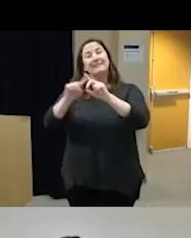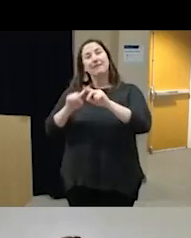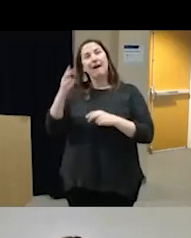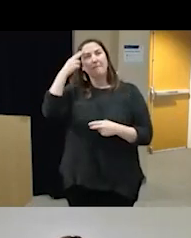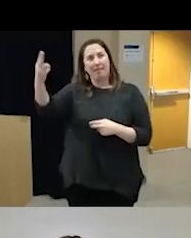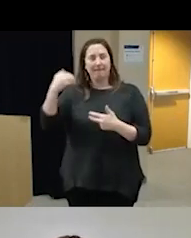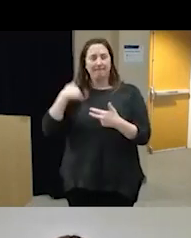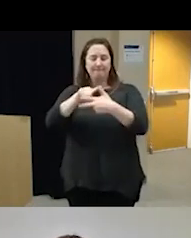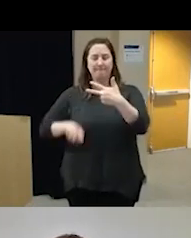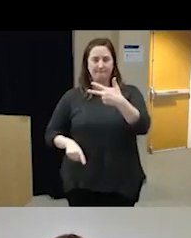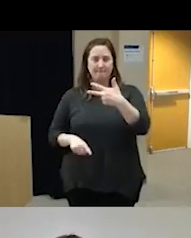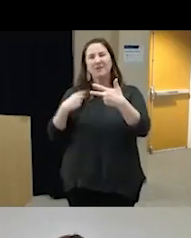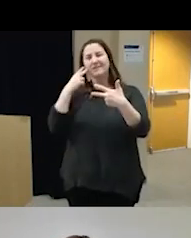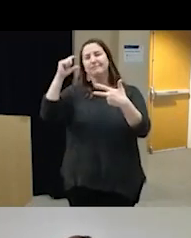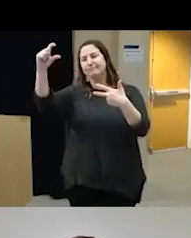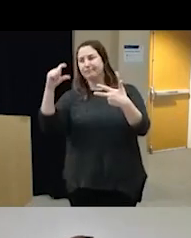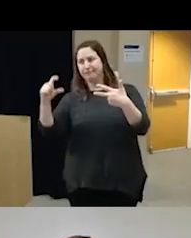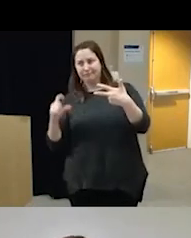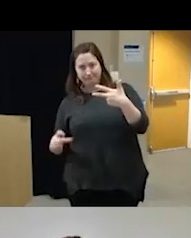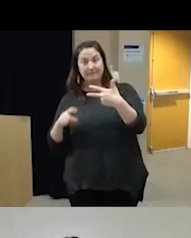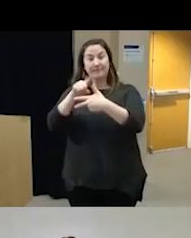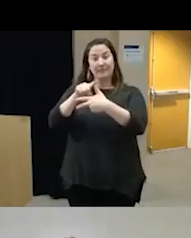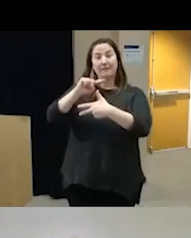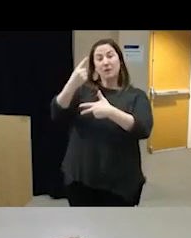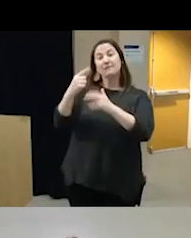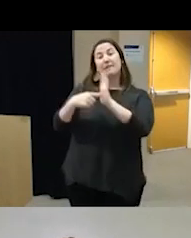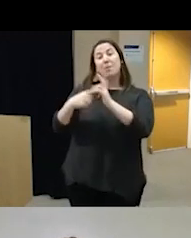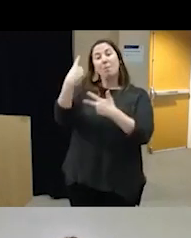That are listed here model 1 could be there is a risk factor.